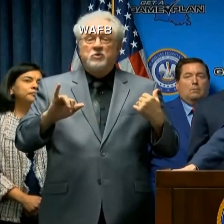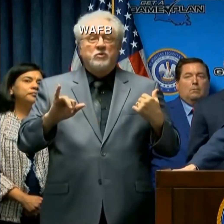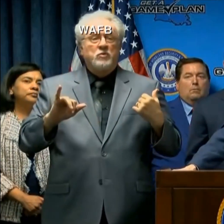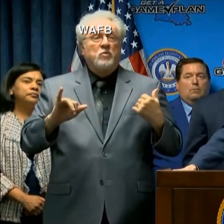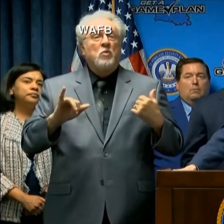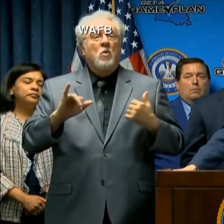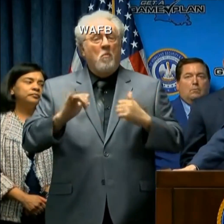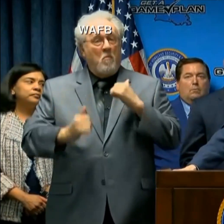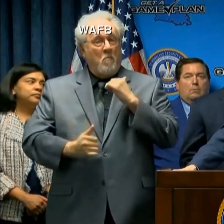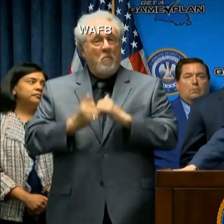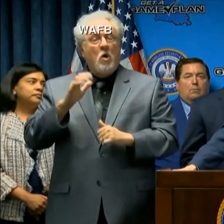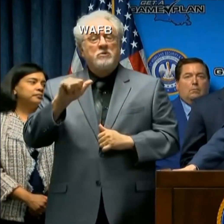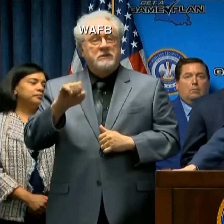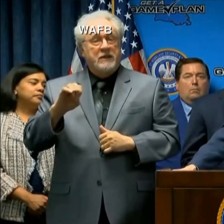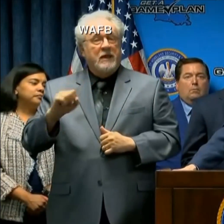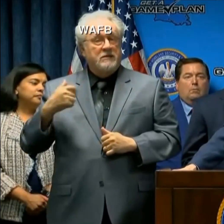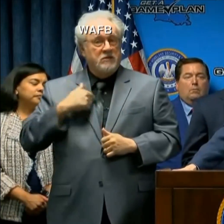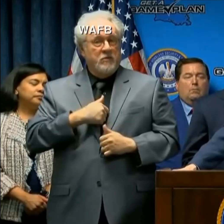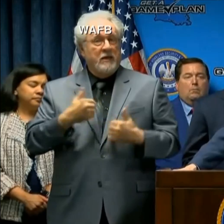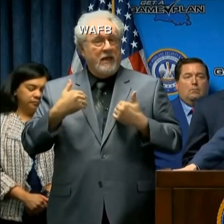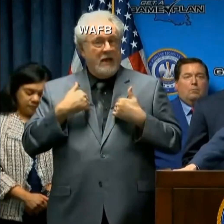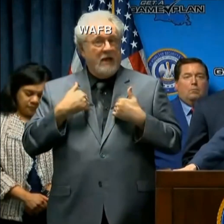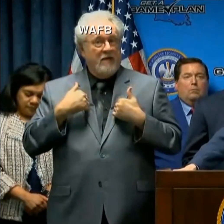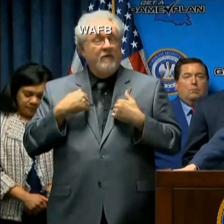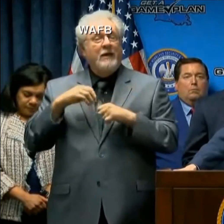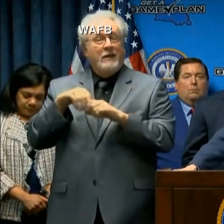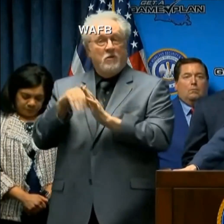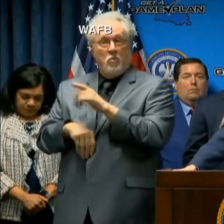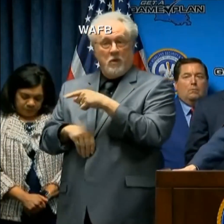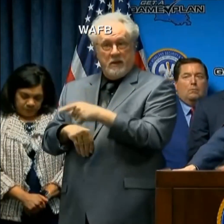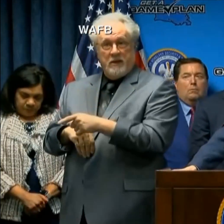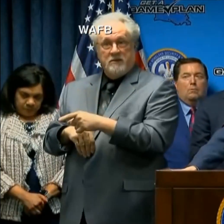majority of cases that we have so far are in Orleans Parish several of which